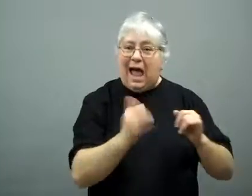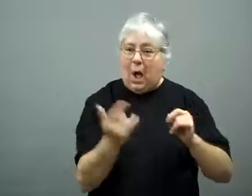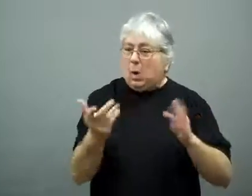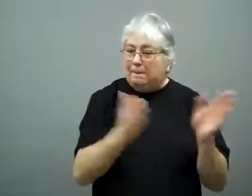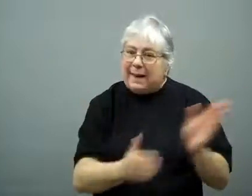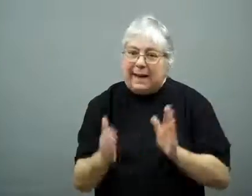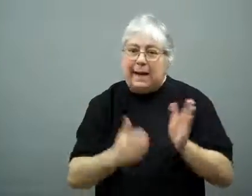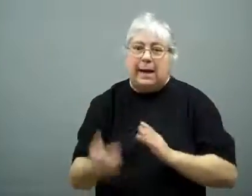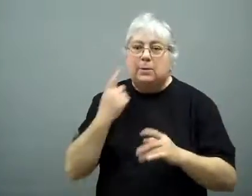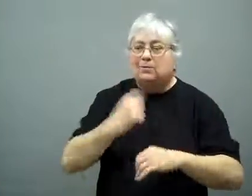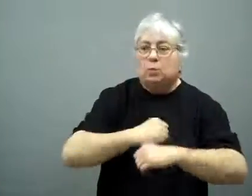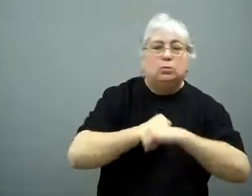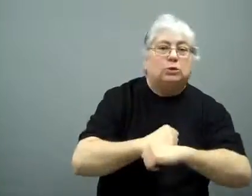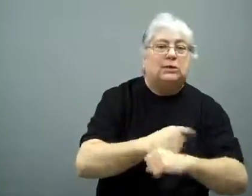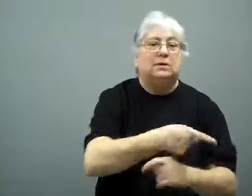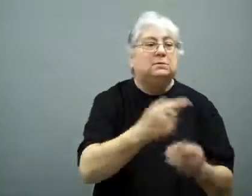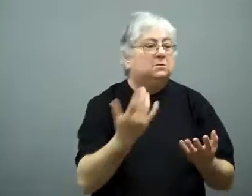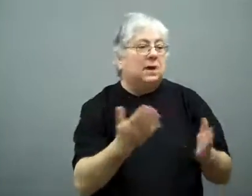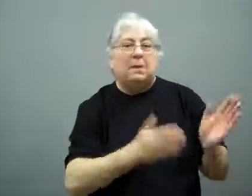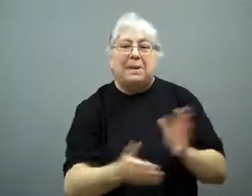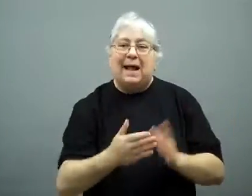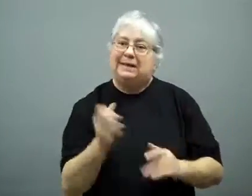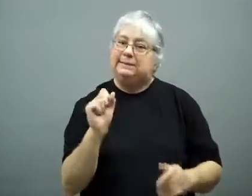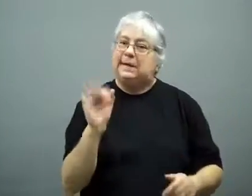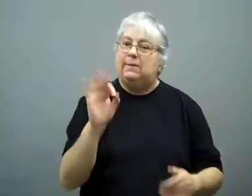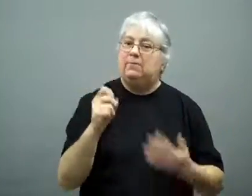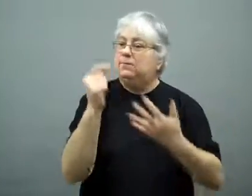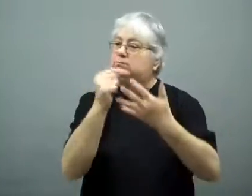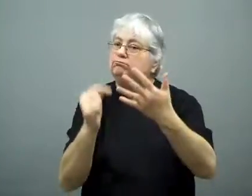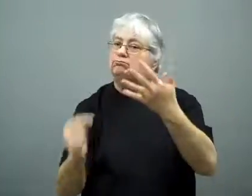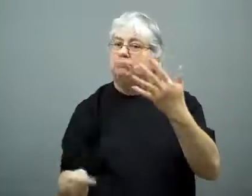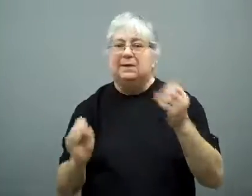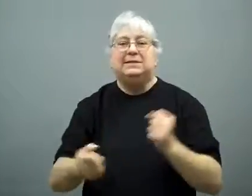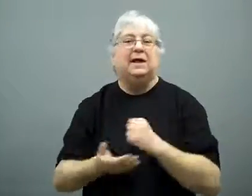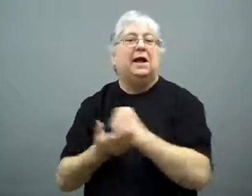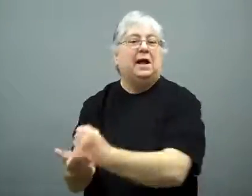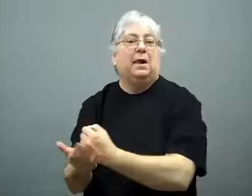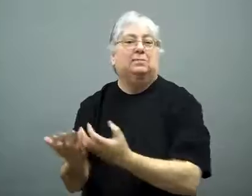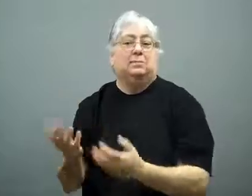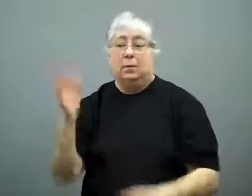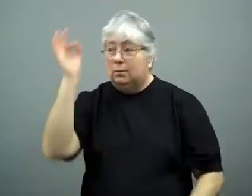They can help plan security protocols and safety procedures.